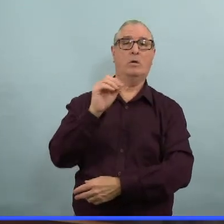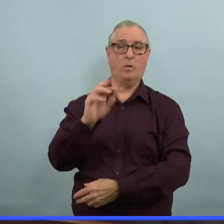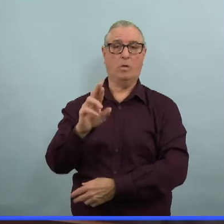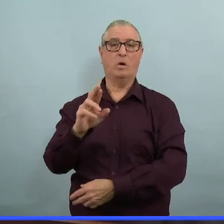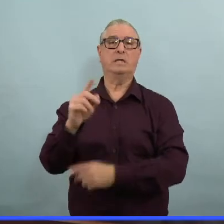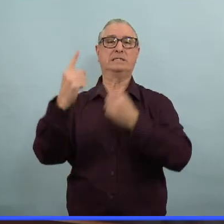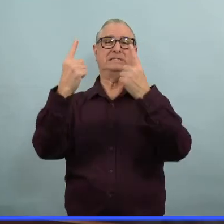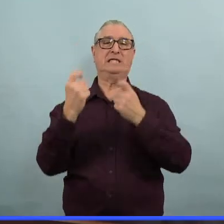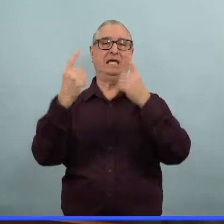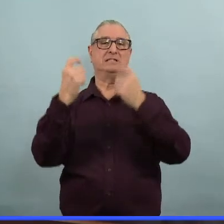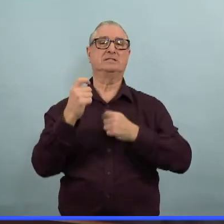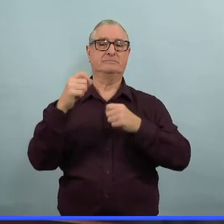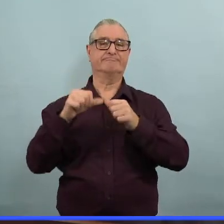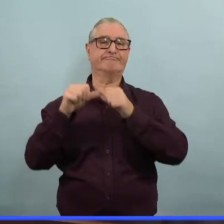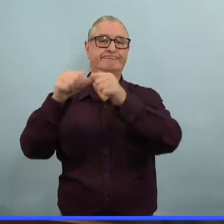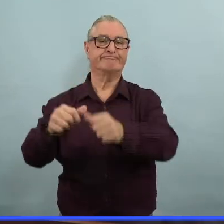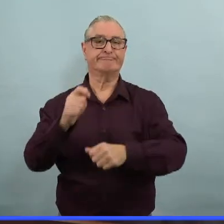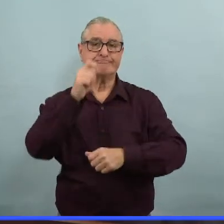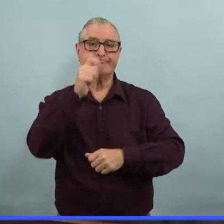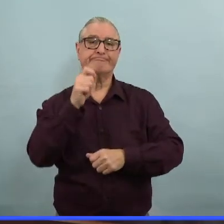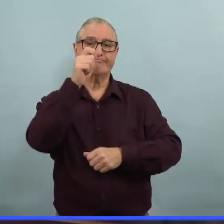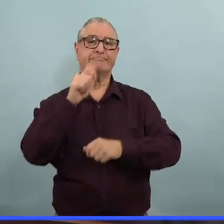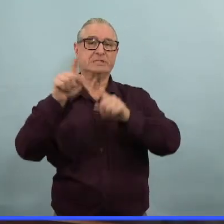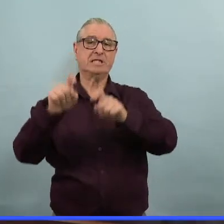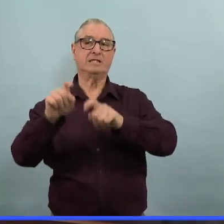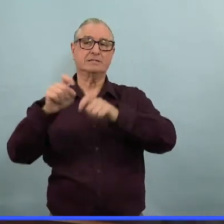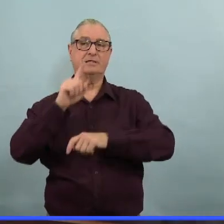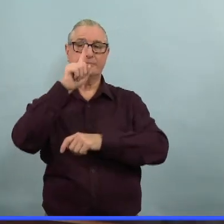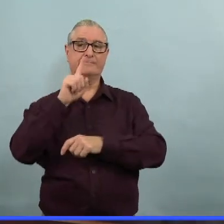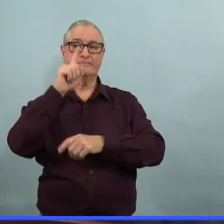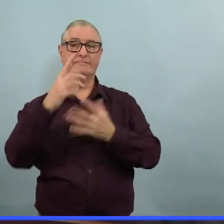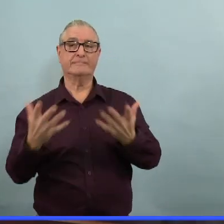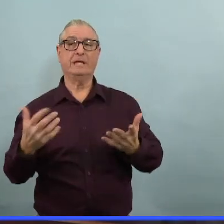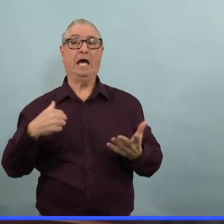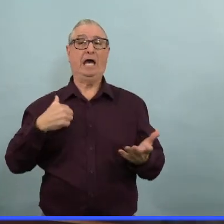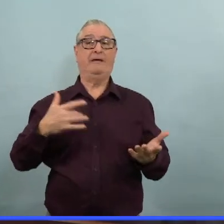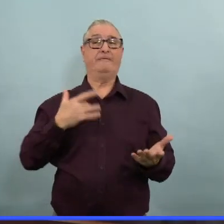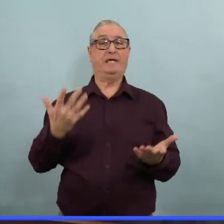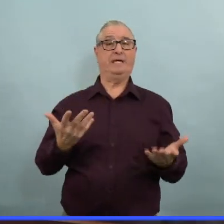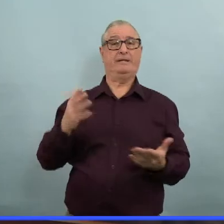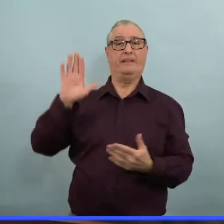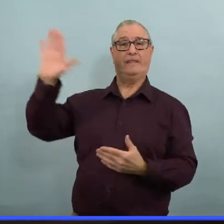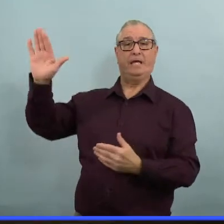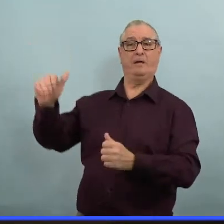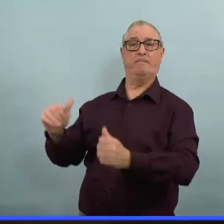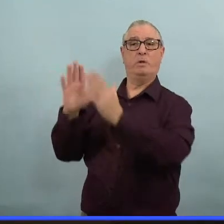that supply chain which is absolutely critical for not just manitobans but for canadians yes